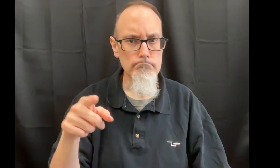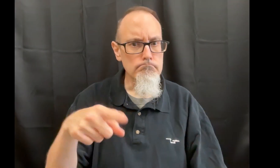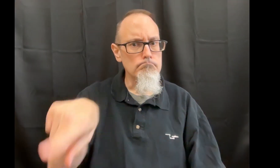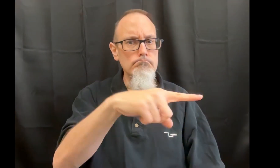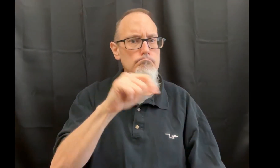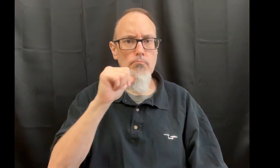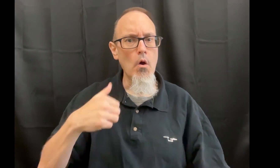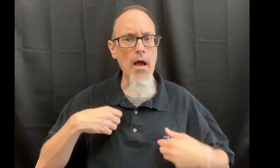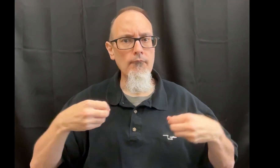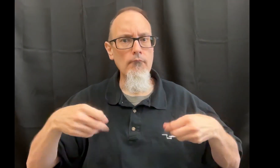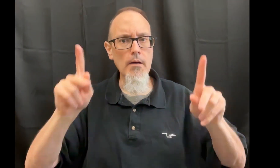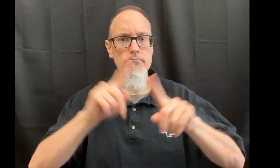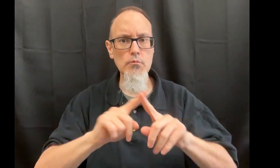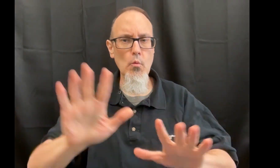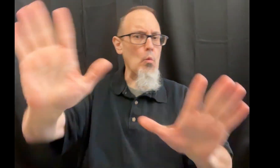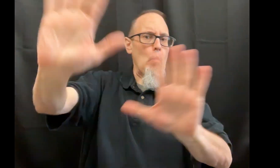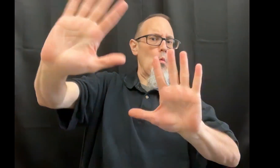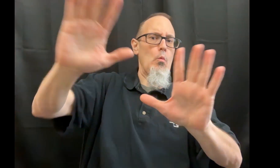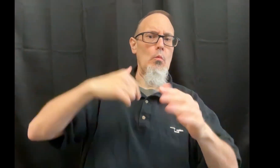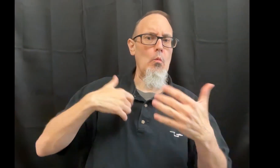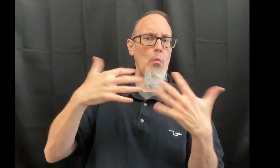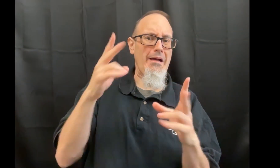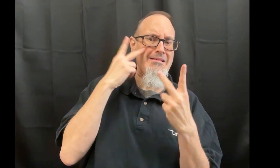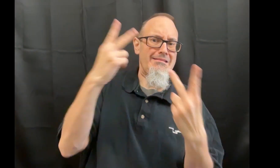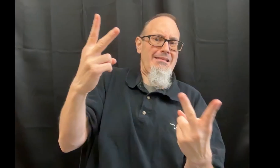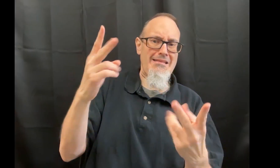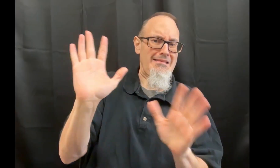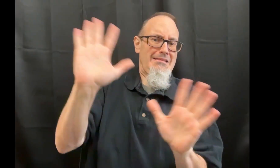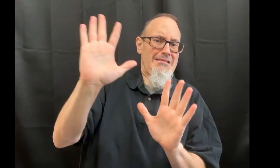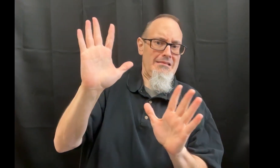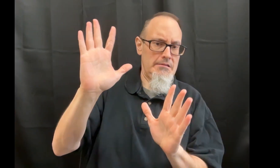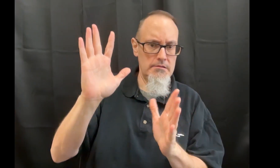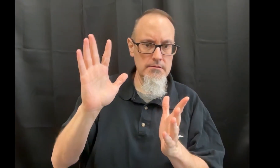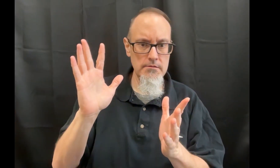They don’t have the opportunity to say “no I don’t want to see that.”